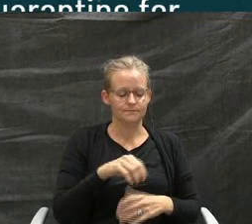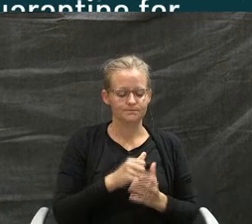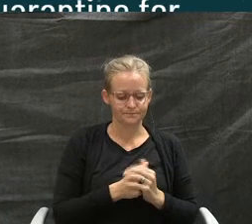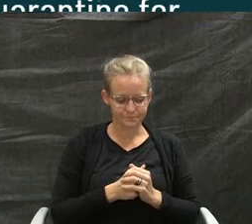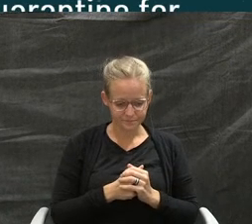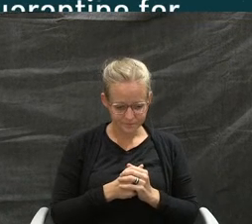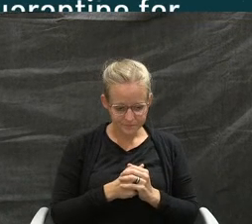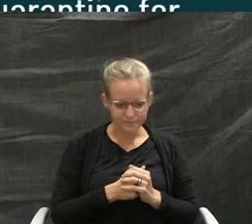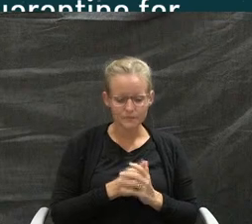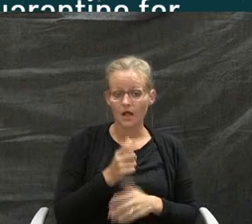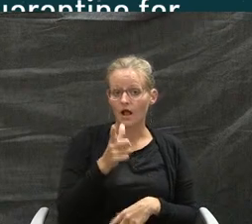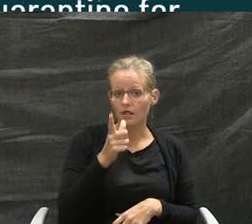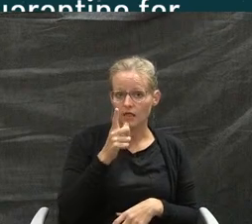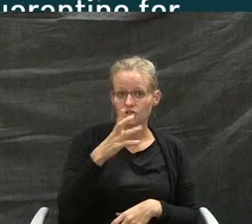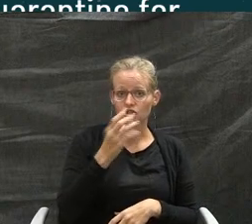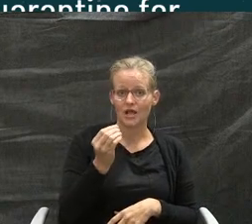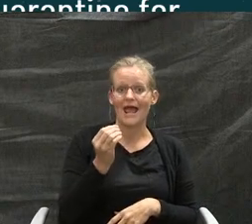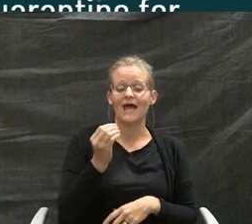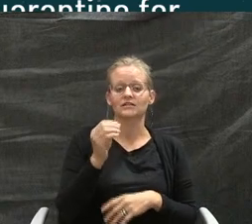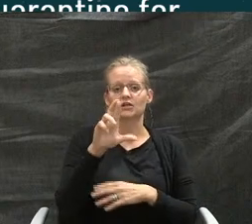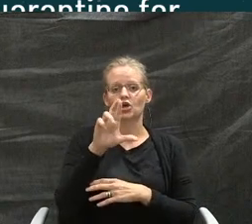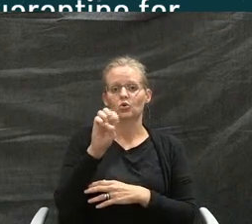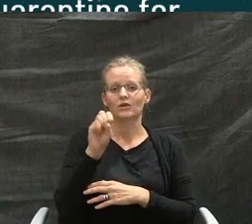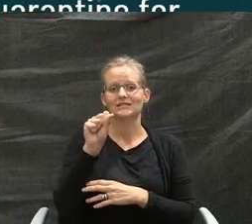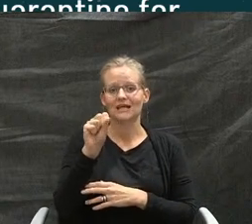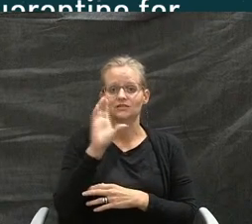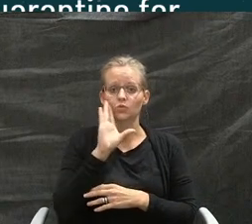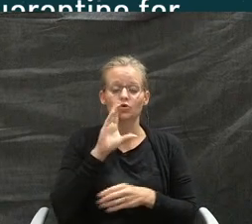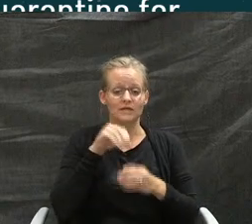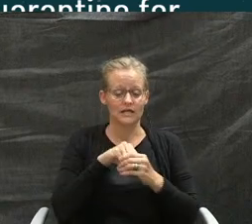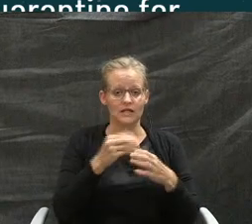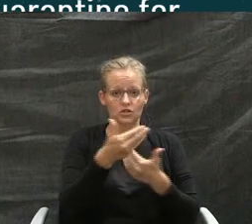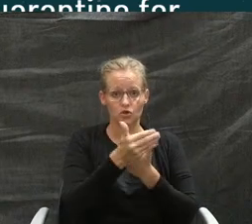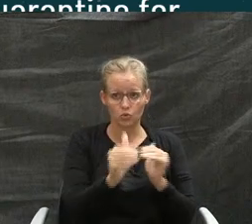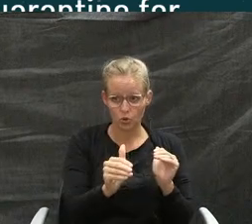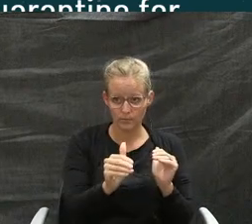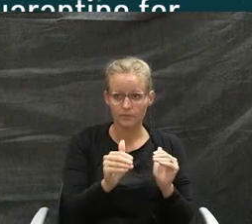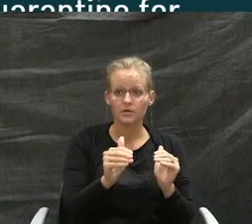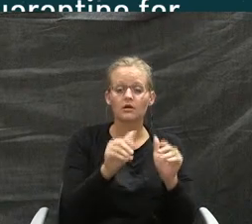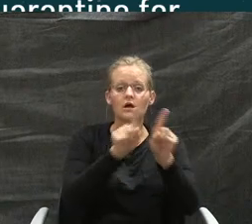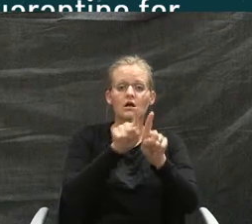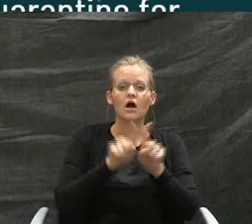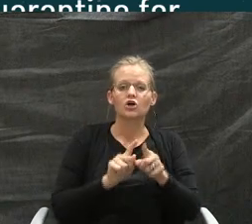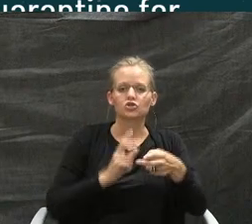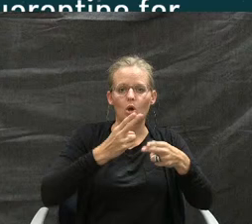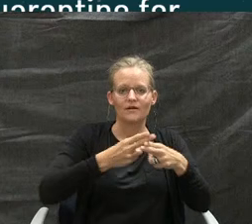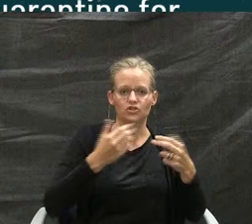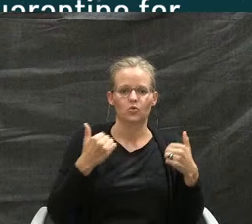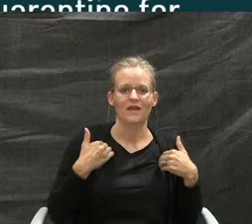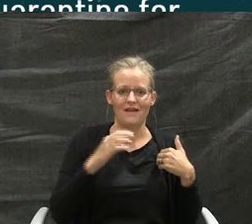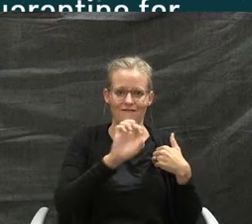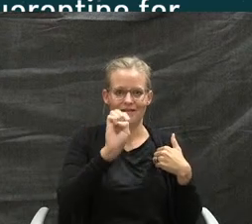students will maintain their current programming. And as I mentioned, there is an E learning option available.